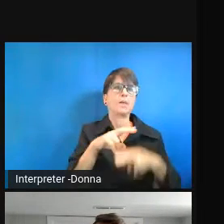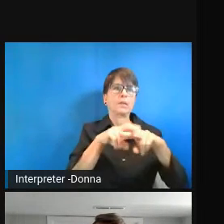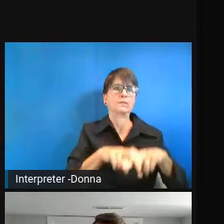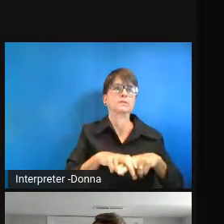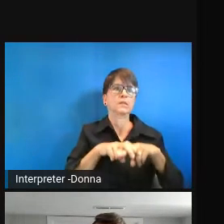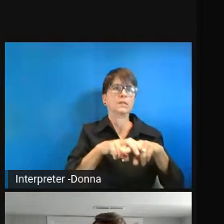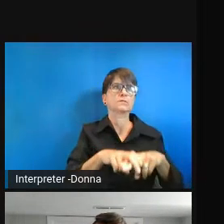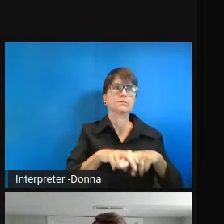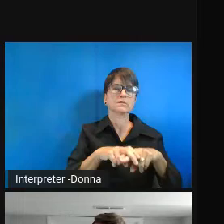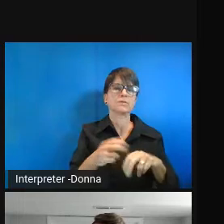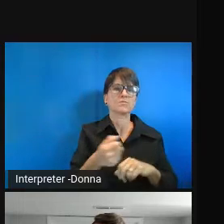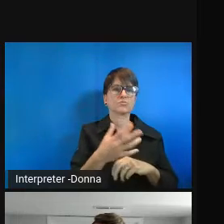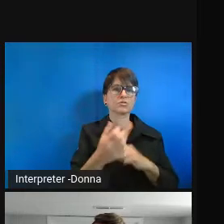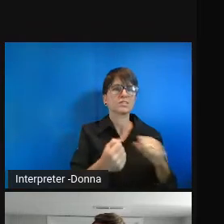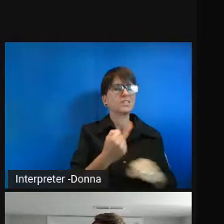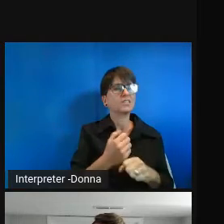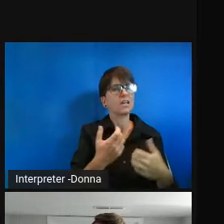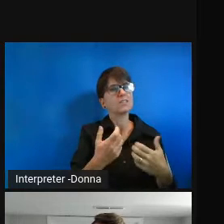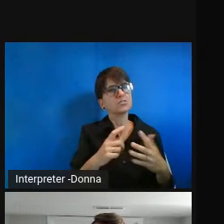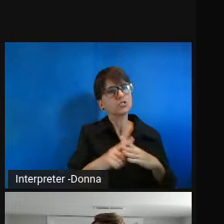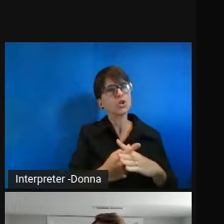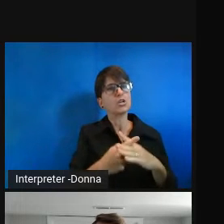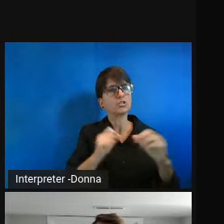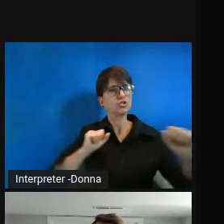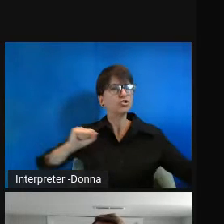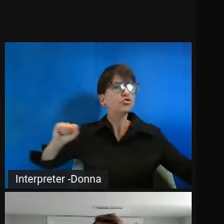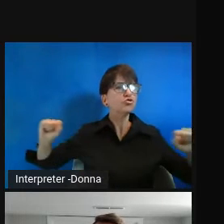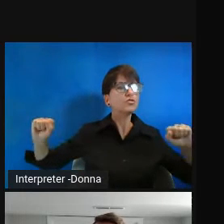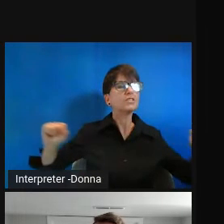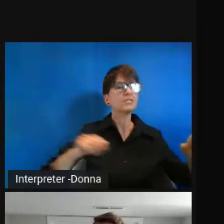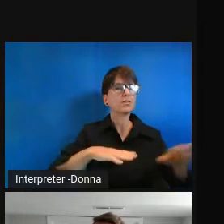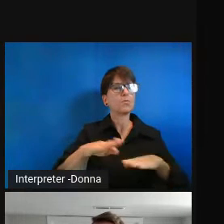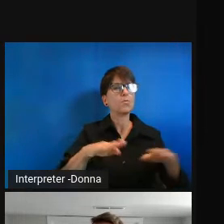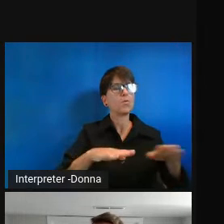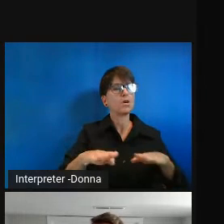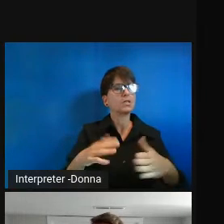I started stretching and walking to try and combat the persistent aches.